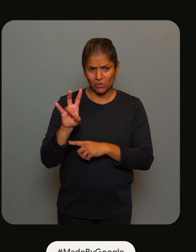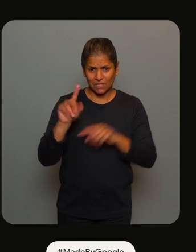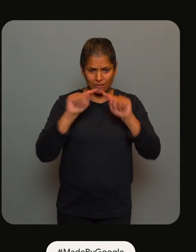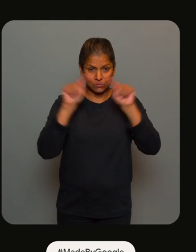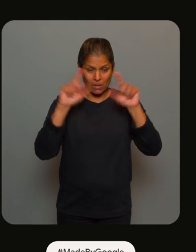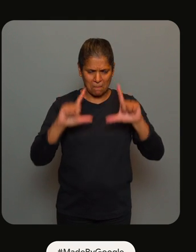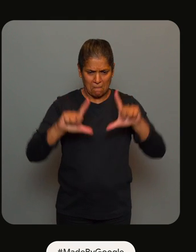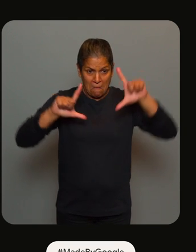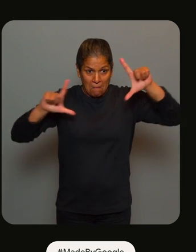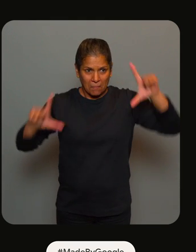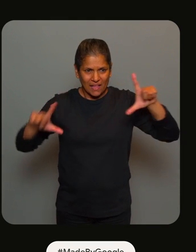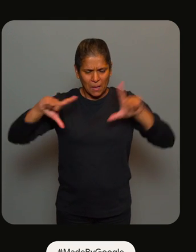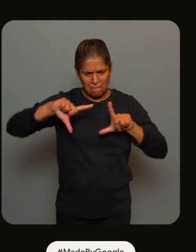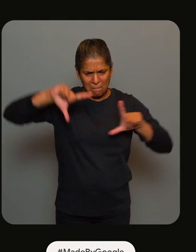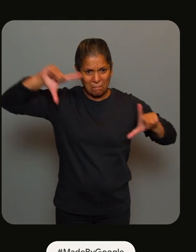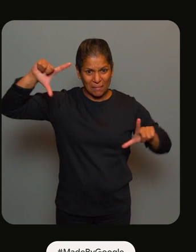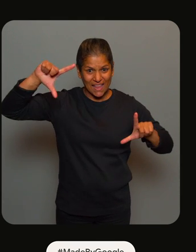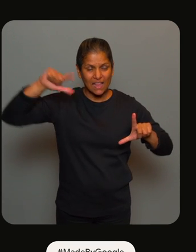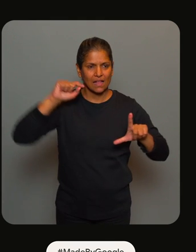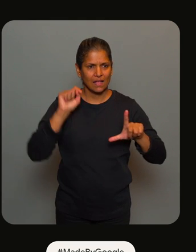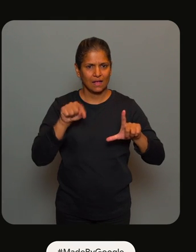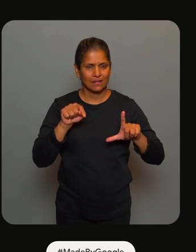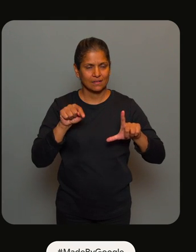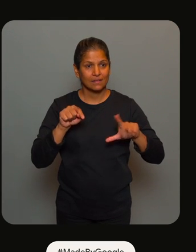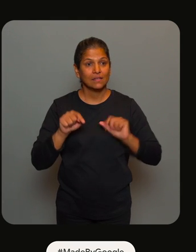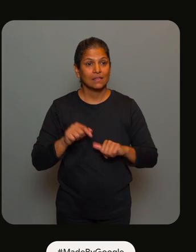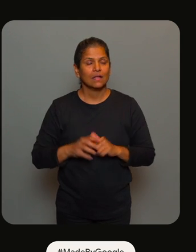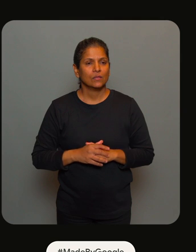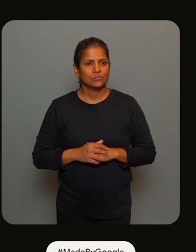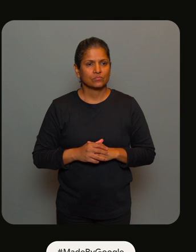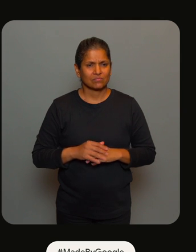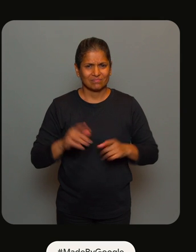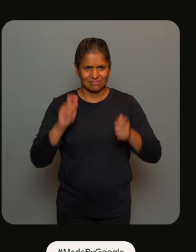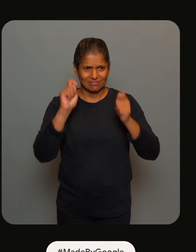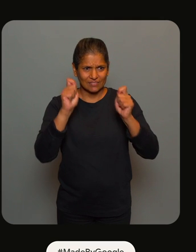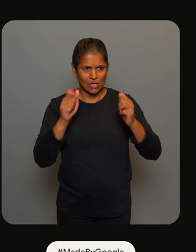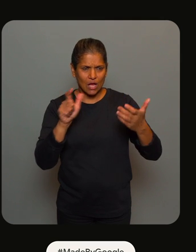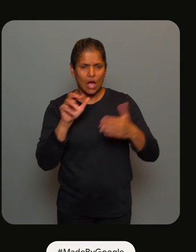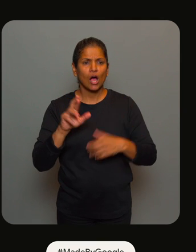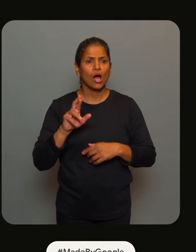With its variable refresh rate, you get responsive gaming and smooth scrolling, without killing your battery.